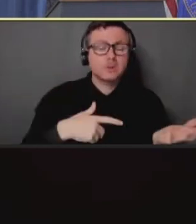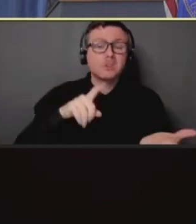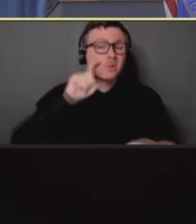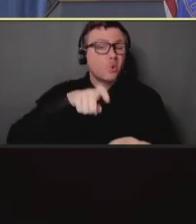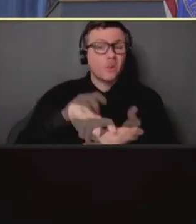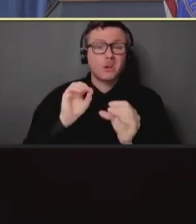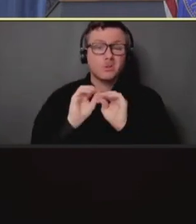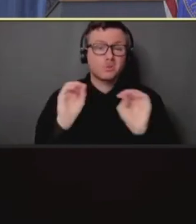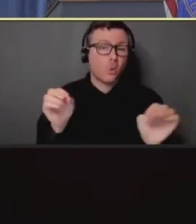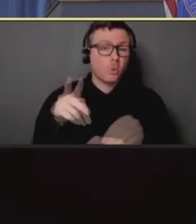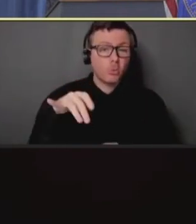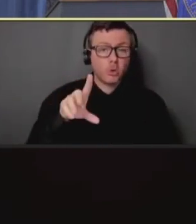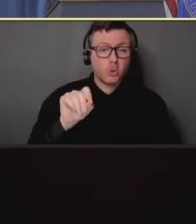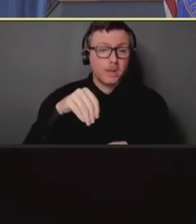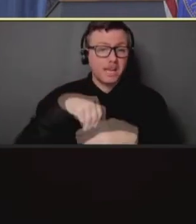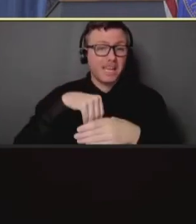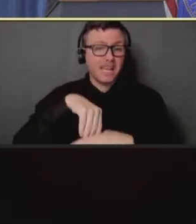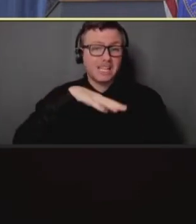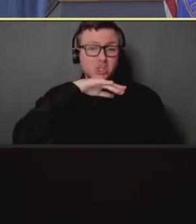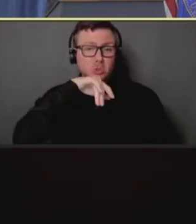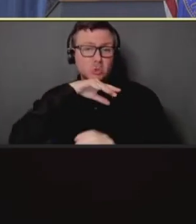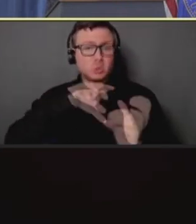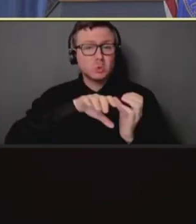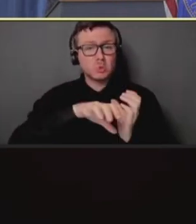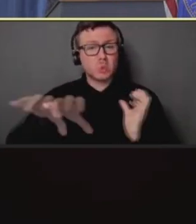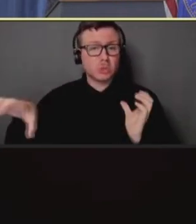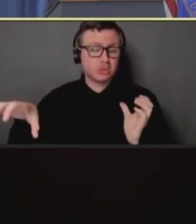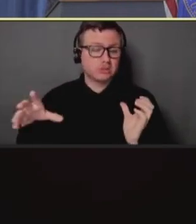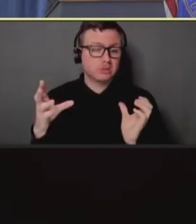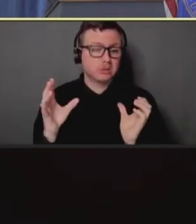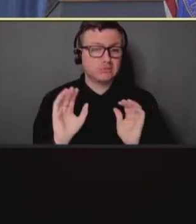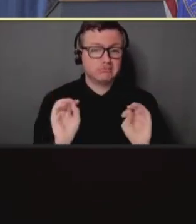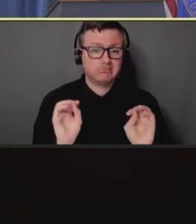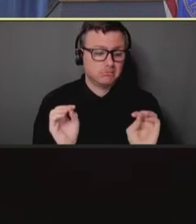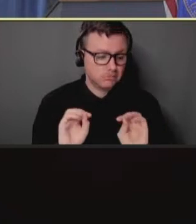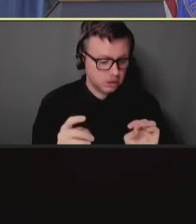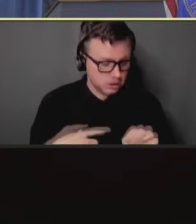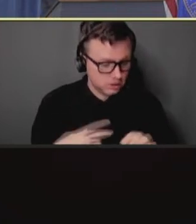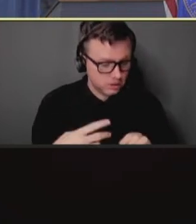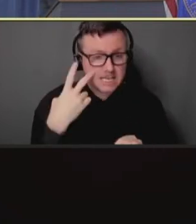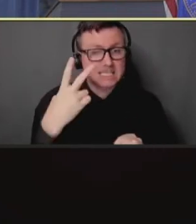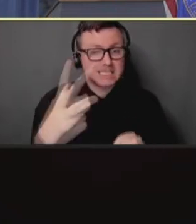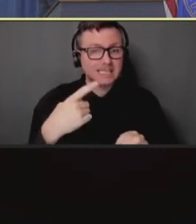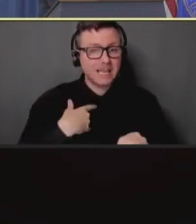So, that's a demonstration of some sort about the potential efficacy of the inactivated vaccine approach.